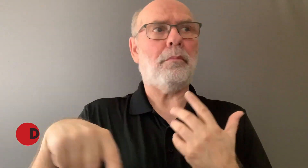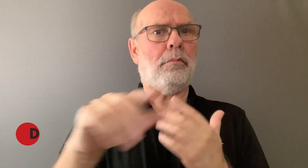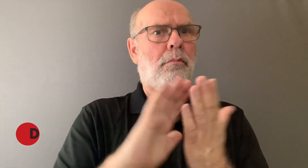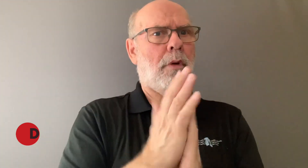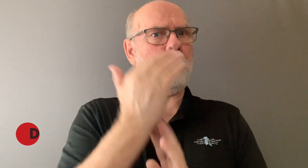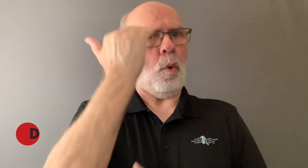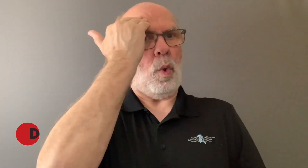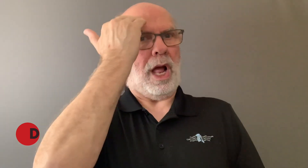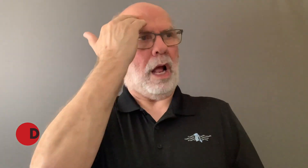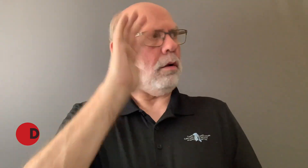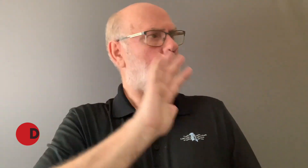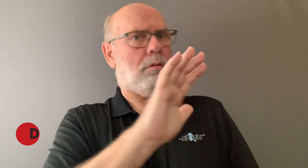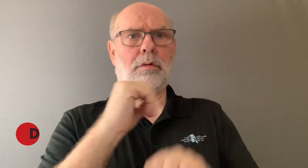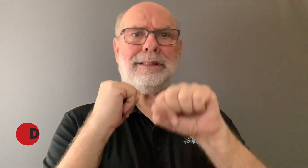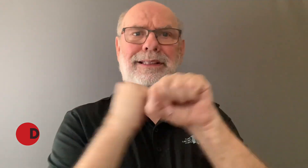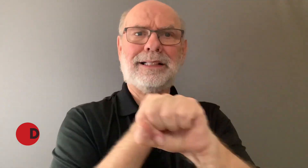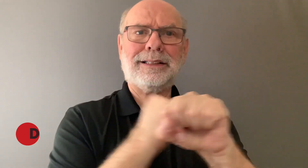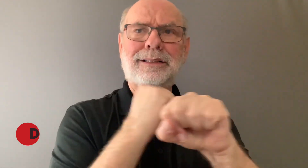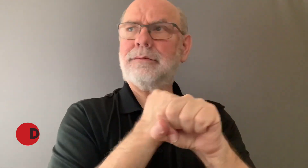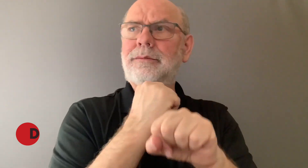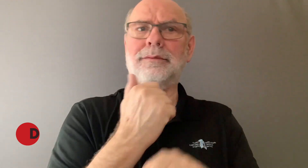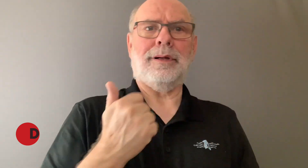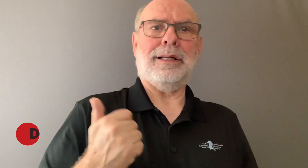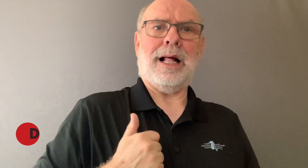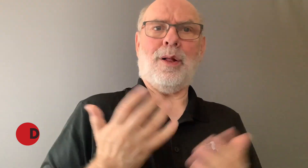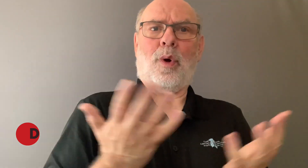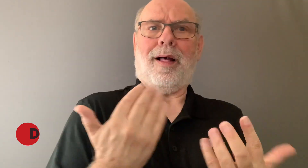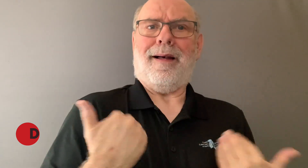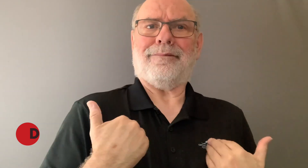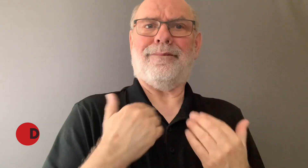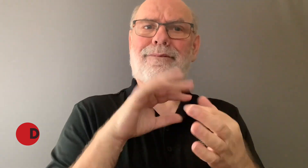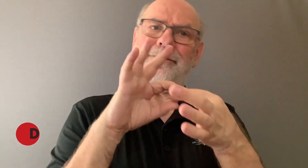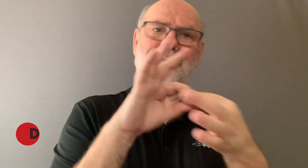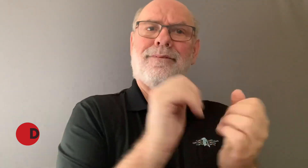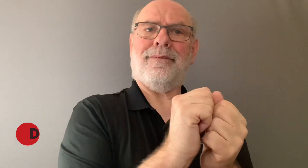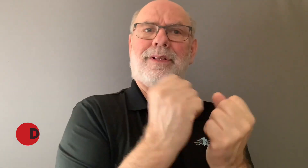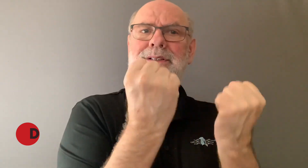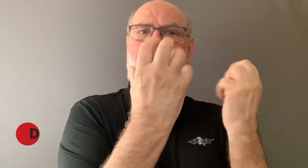of statistics on sign languages in Canada and legal recognition